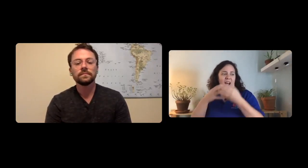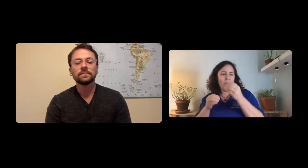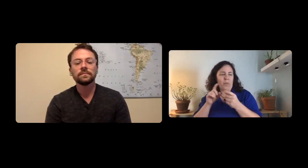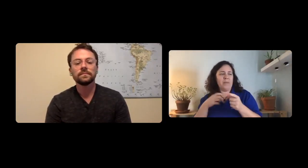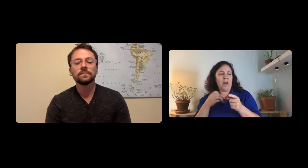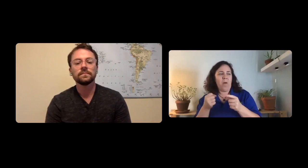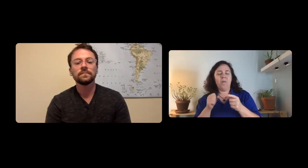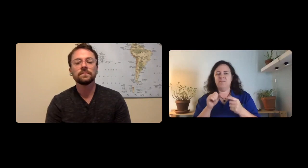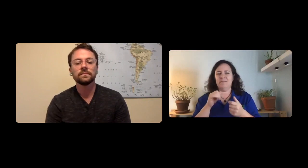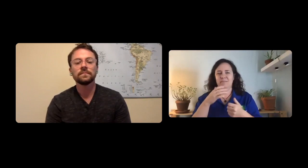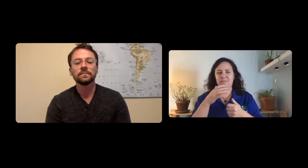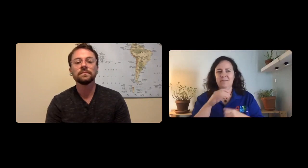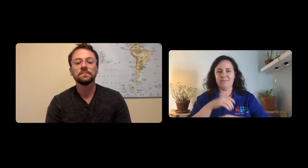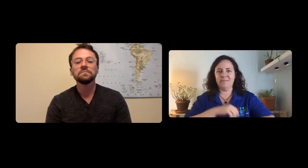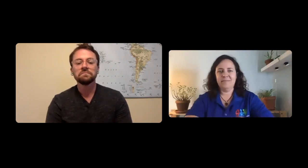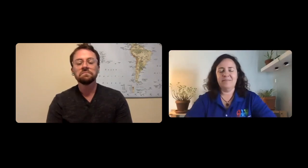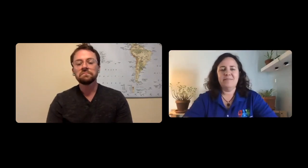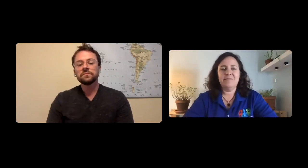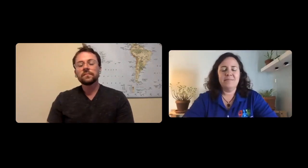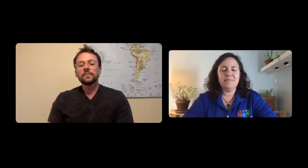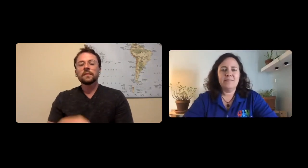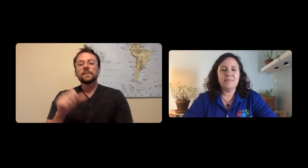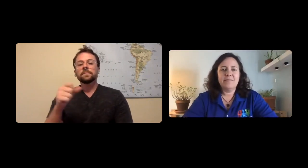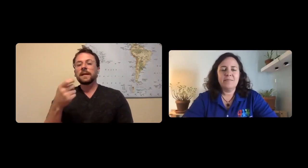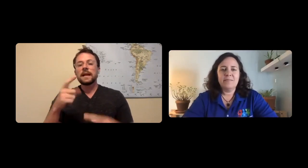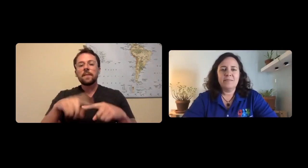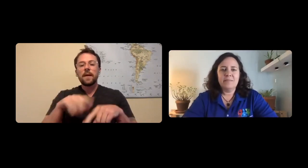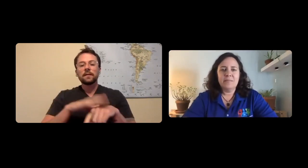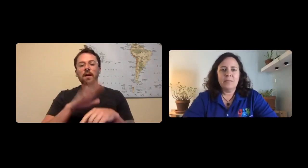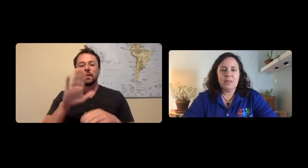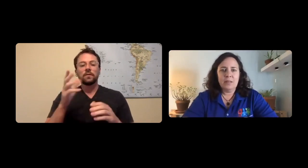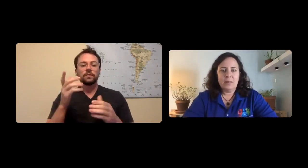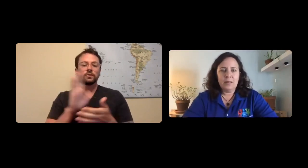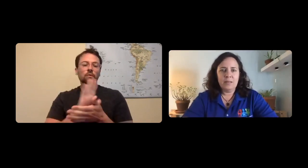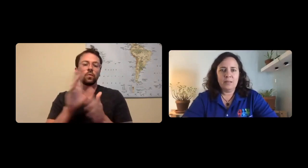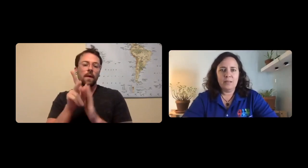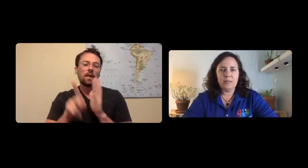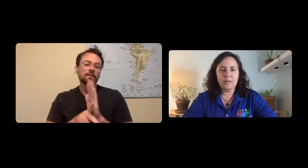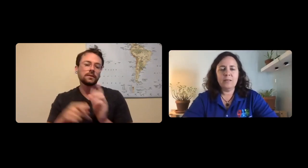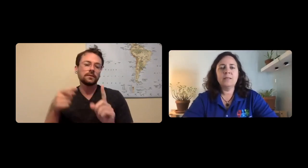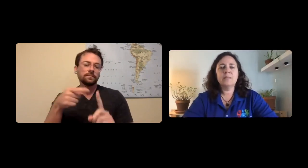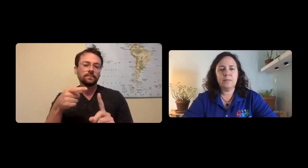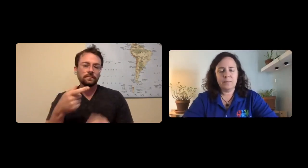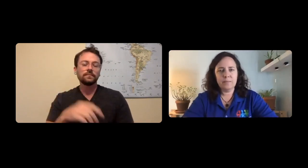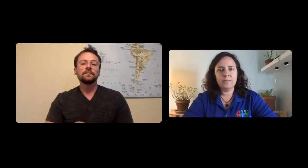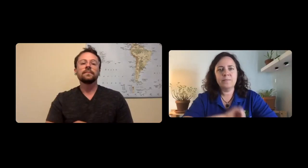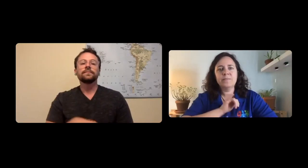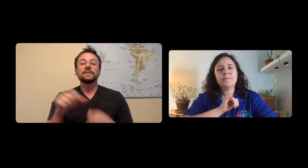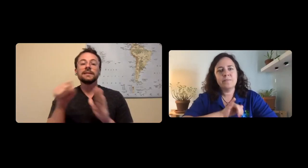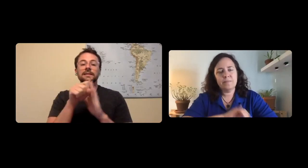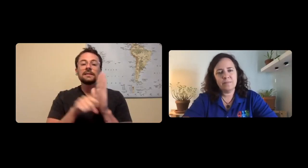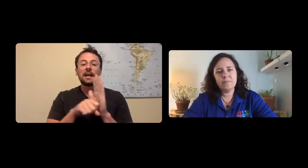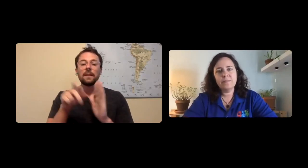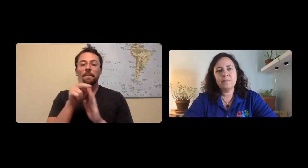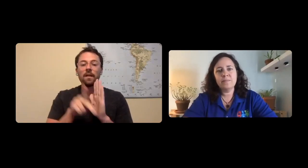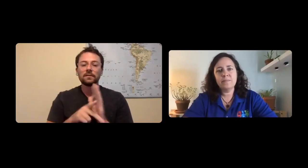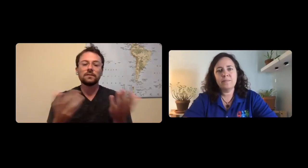There's another part to the question but I can hold for now.